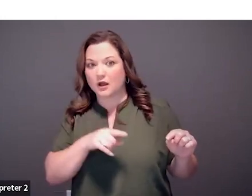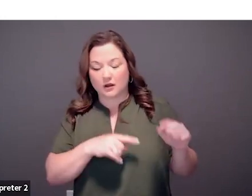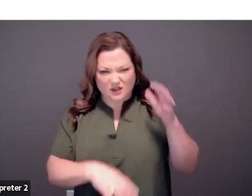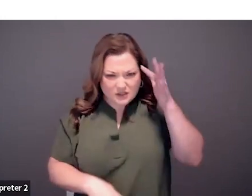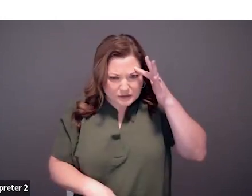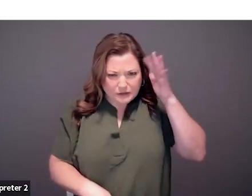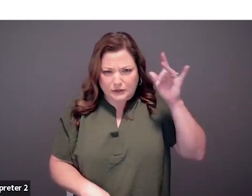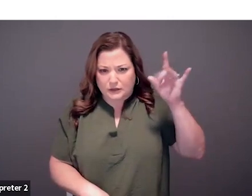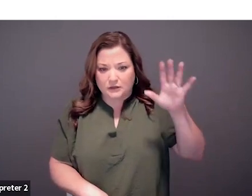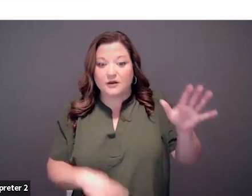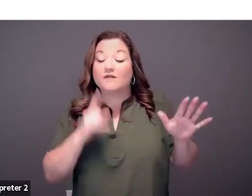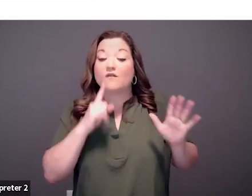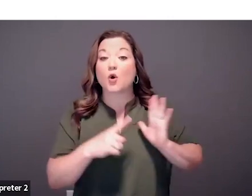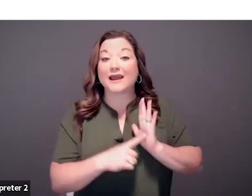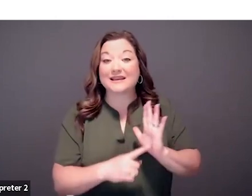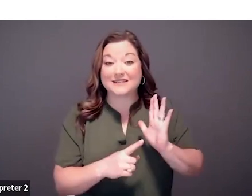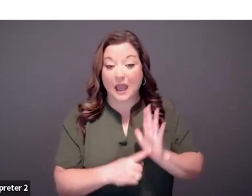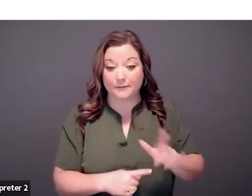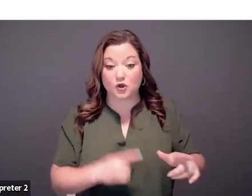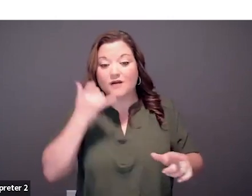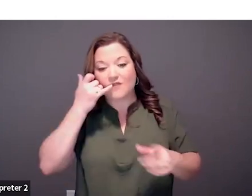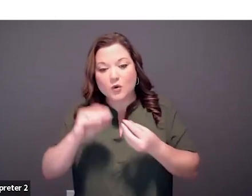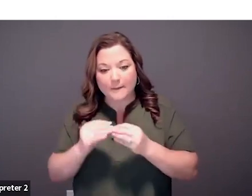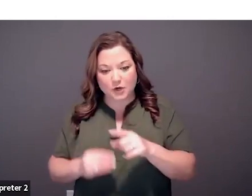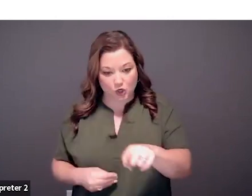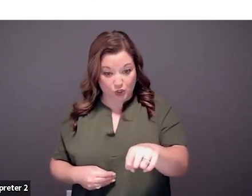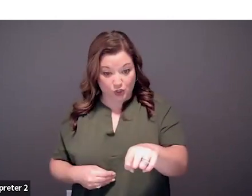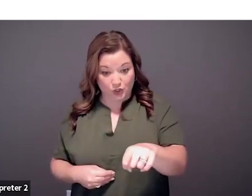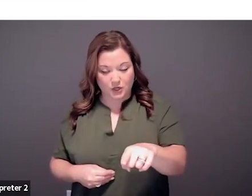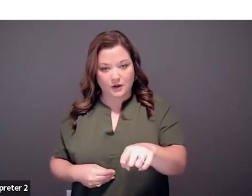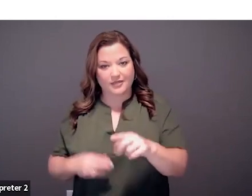Here's an example of a phone number field and the placeholder is